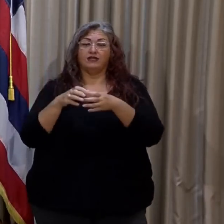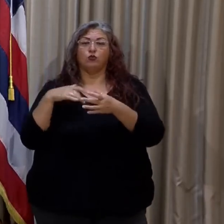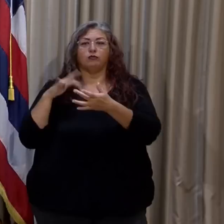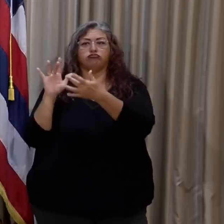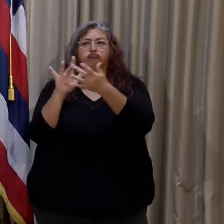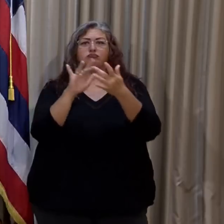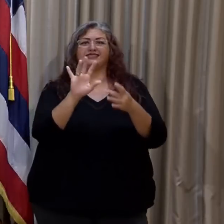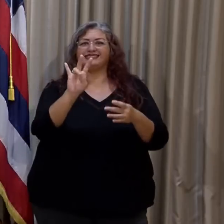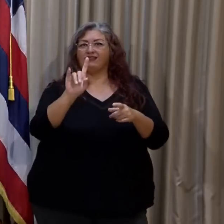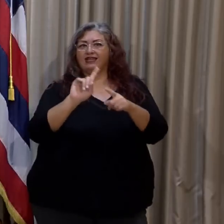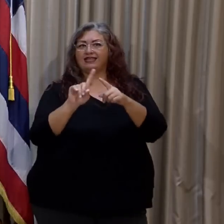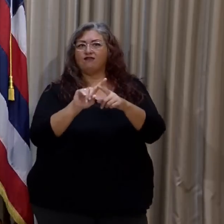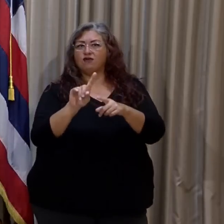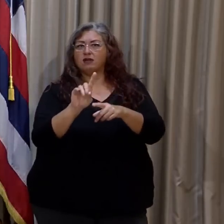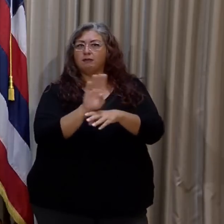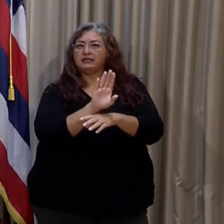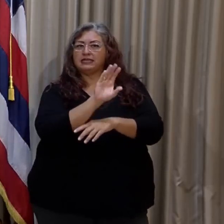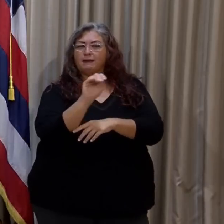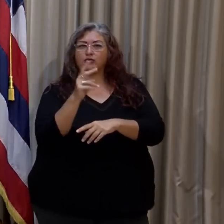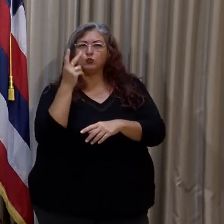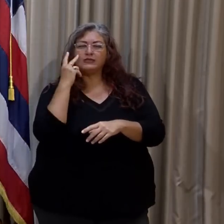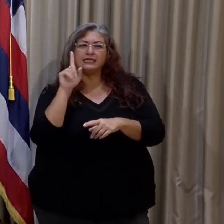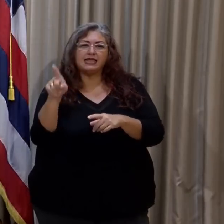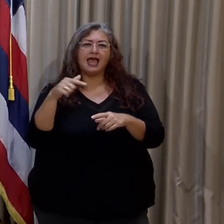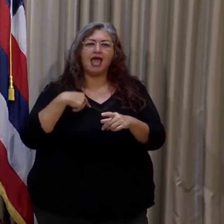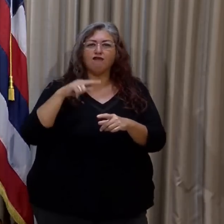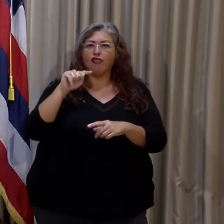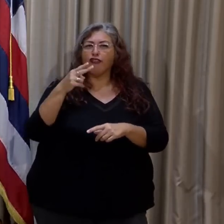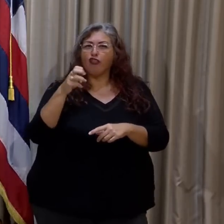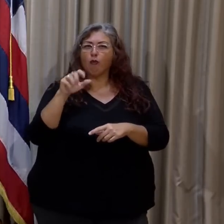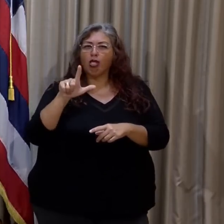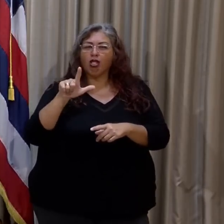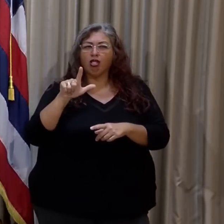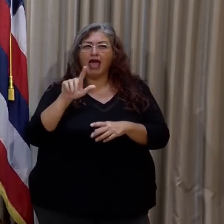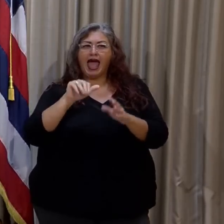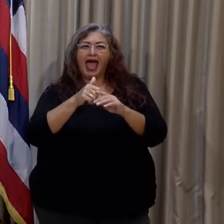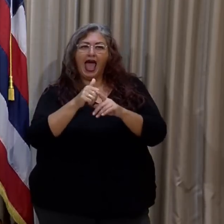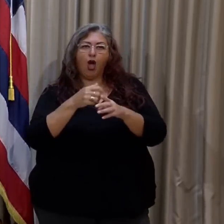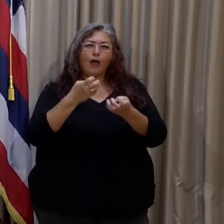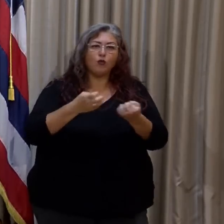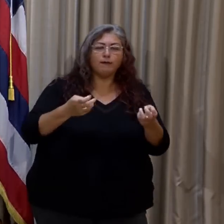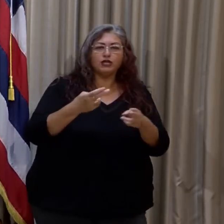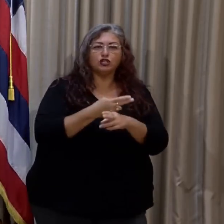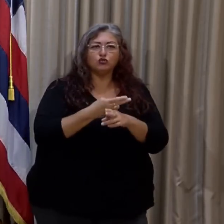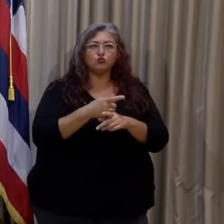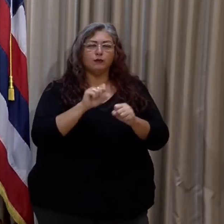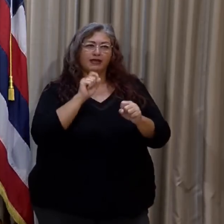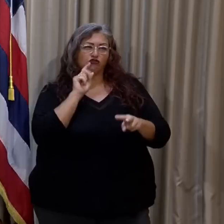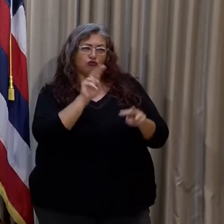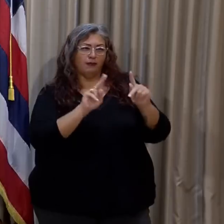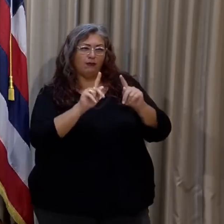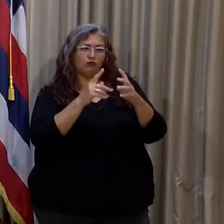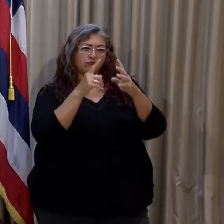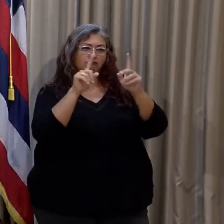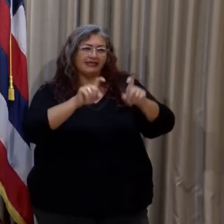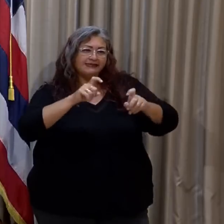EFFICIENT. THE AIRPORTS DIVISION REACHED OUT TO SEVEN COMPANIES ABOUT IMPLEMENTING THERMAL TEMPERATURE